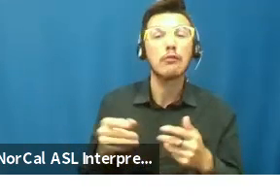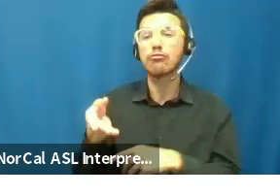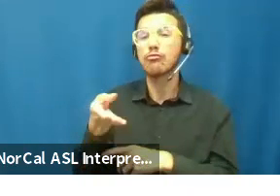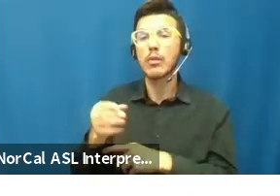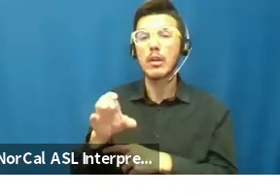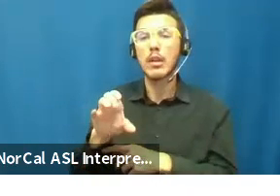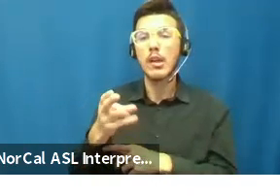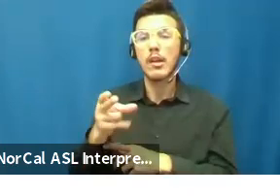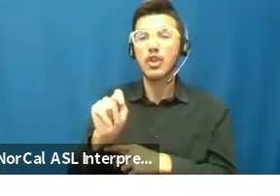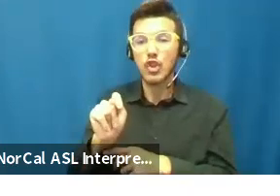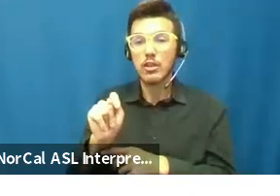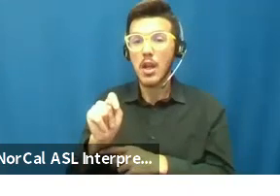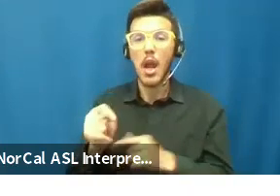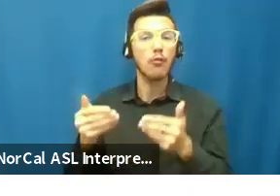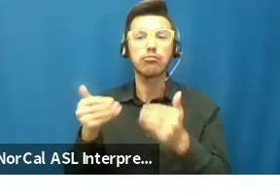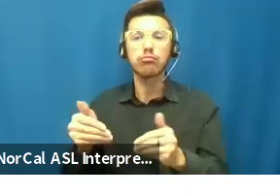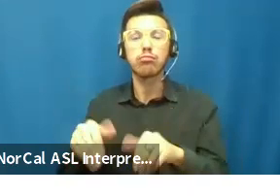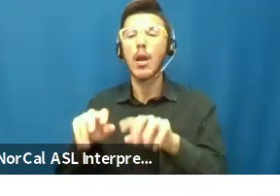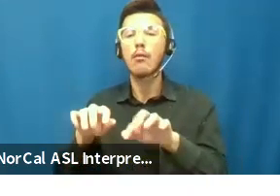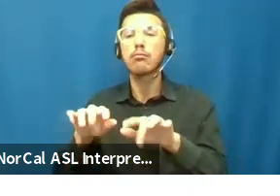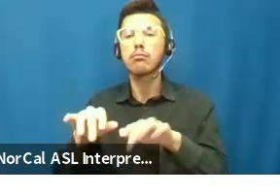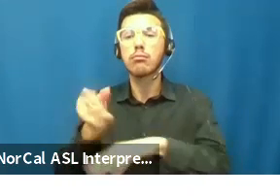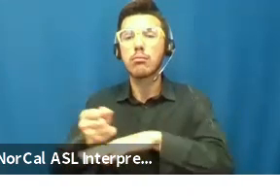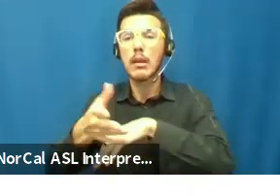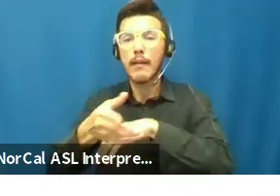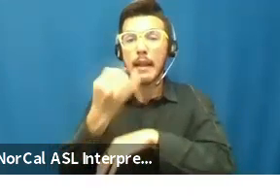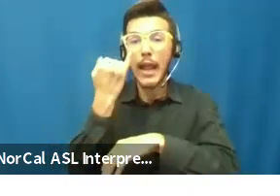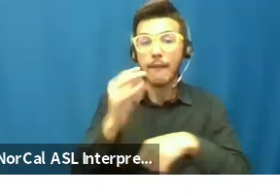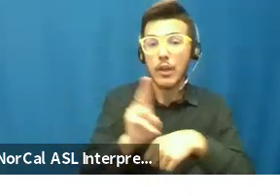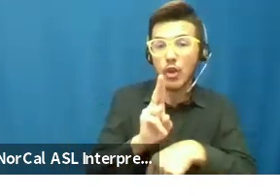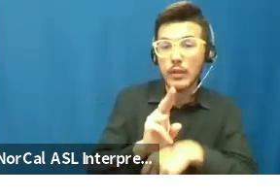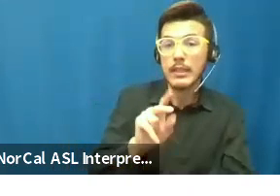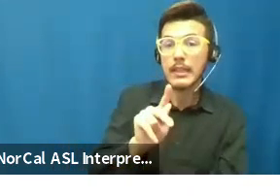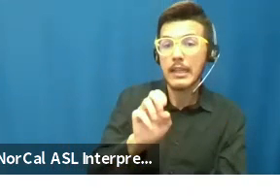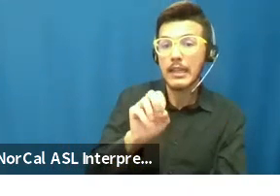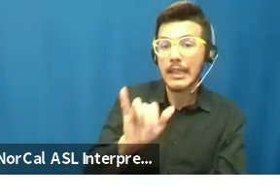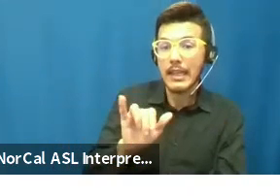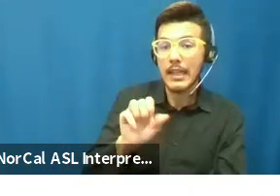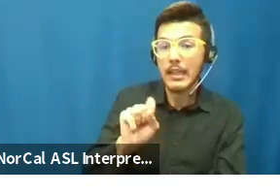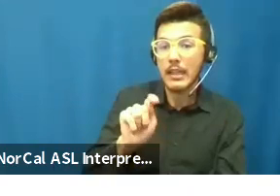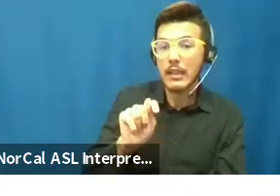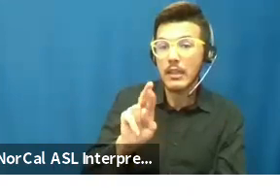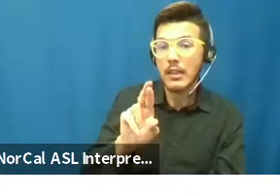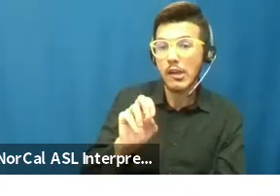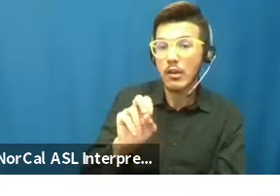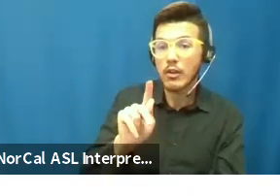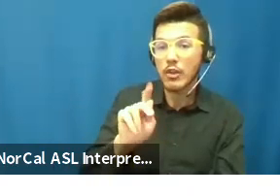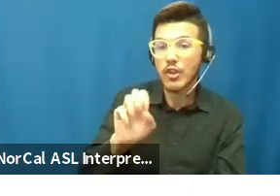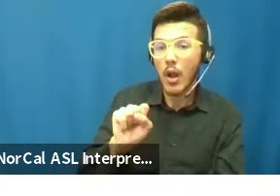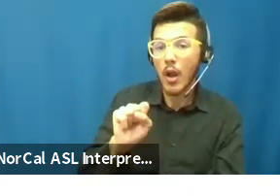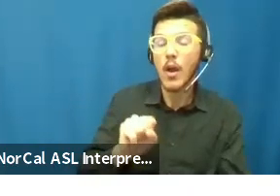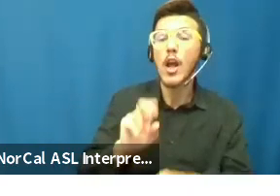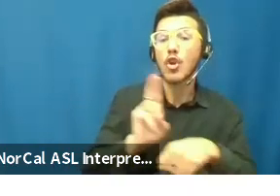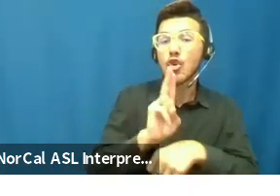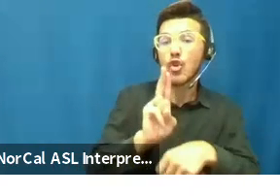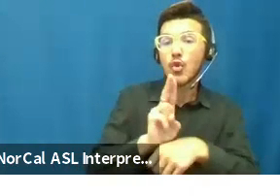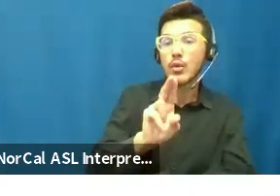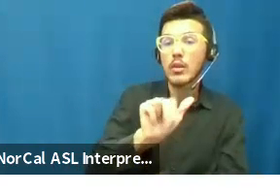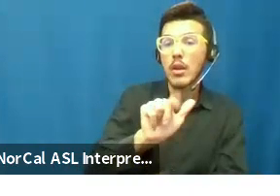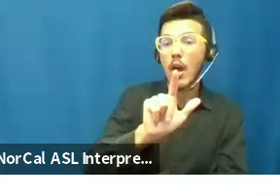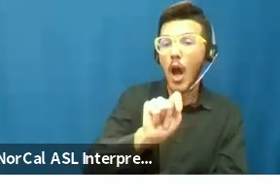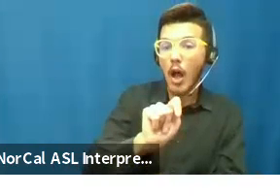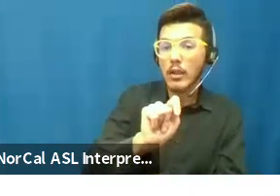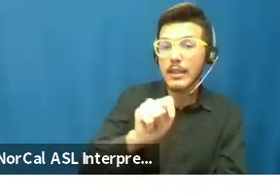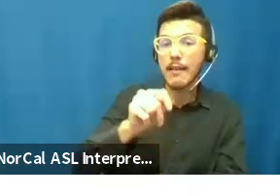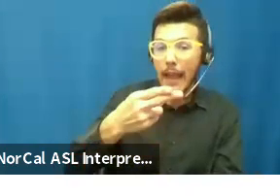area text box. If using keystrokes, you can use the keystroke of Alt H and enter your text. If you